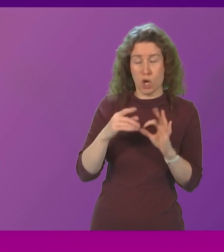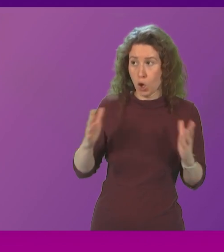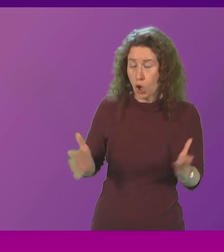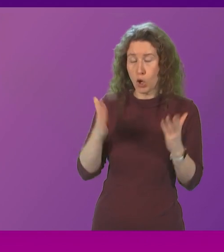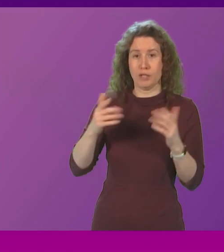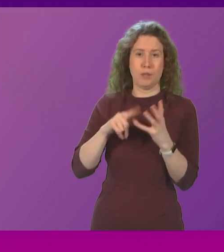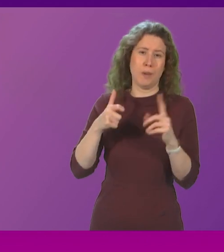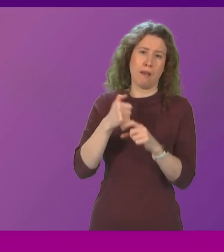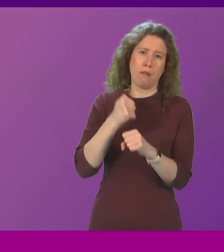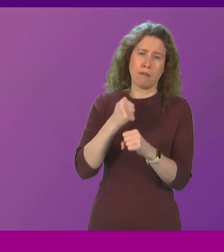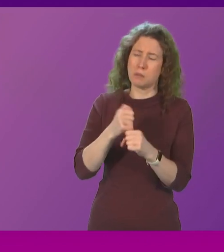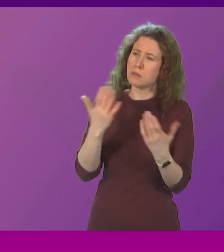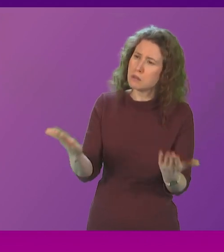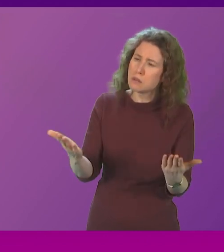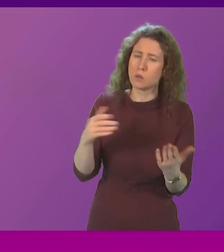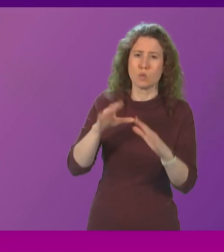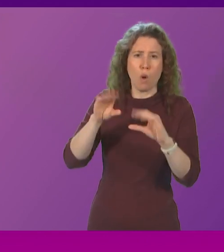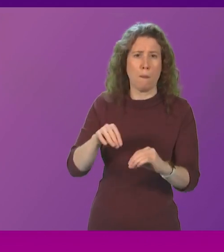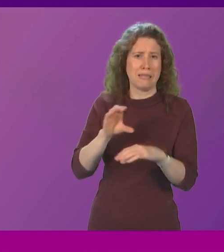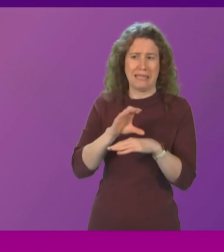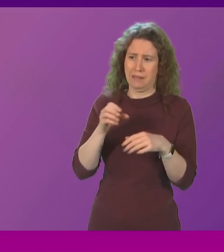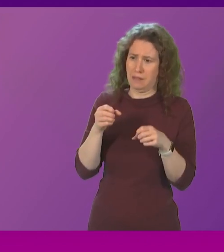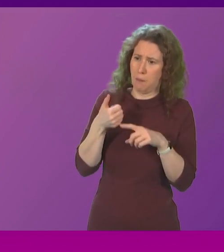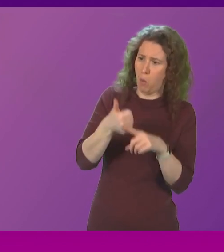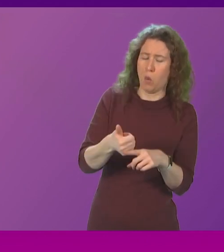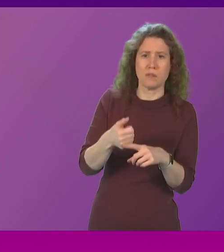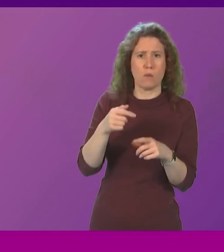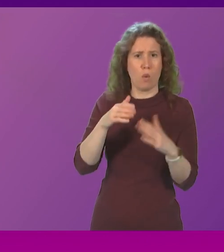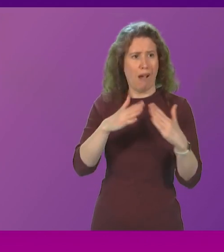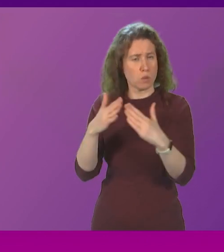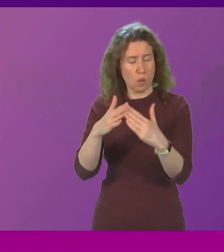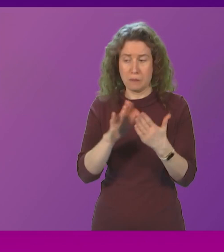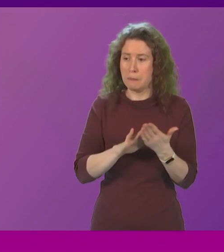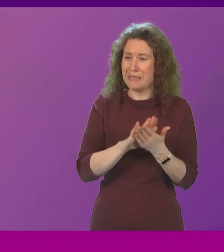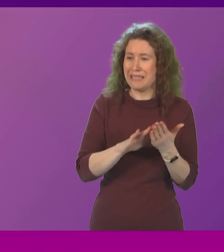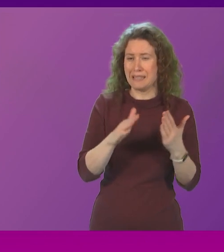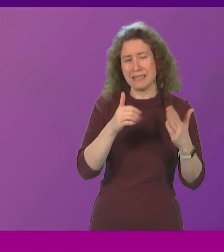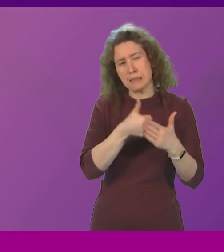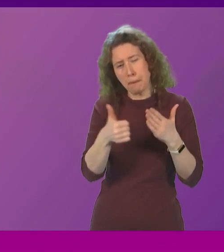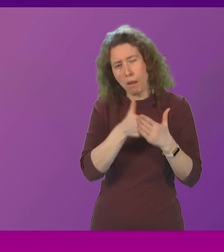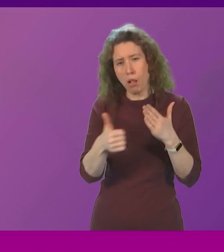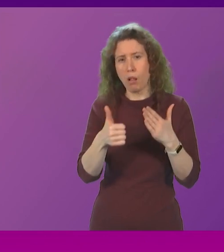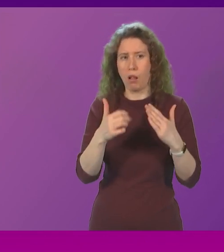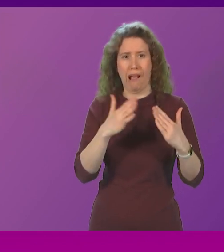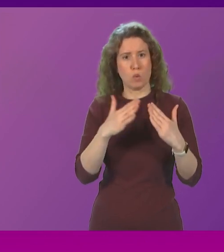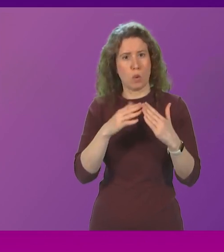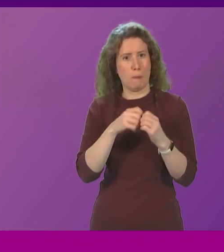The removal of the support scheme means that a typical household’s annual bill will increase by around 19 per cent.